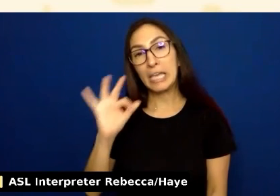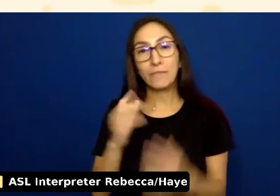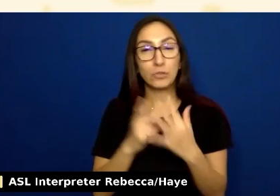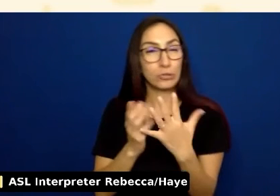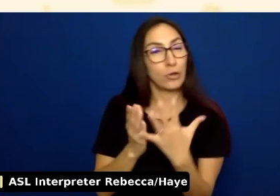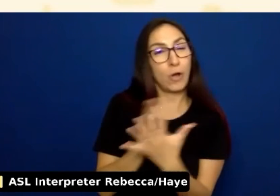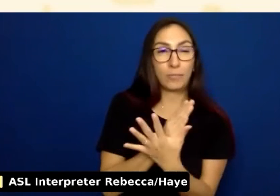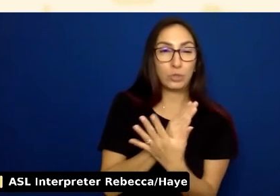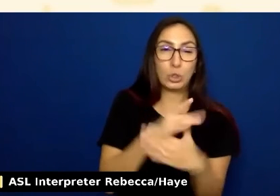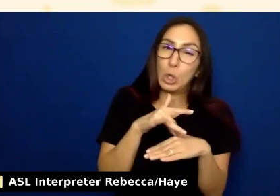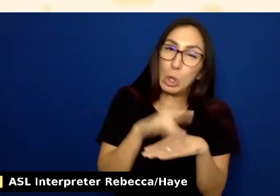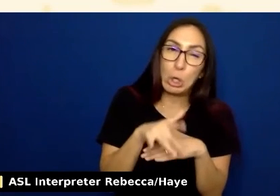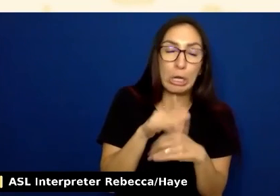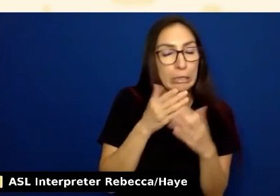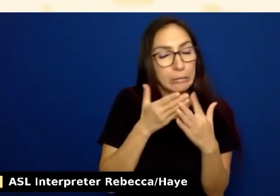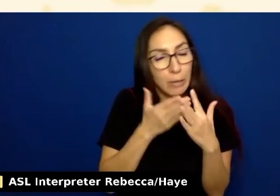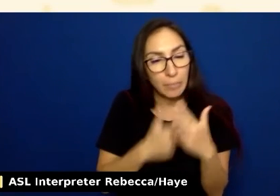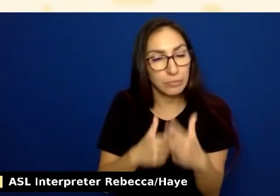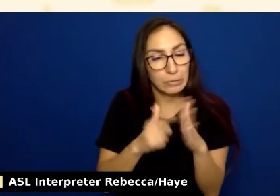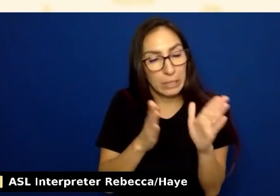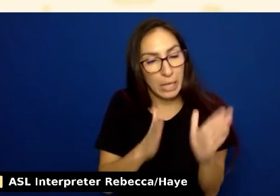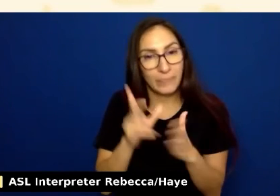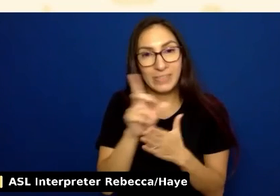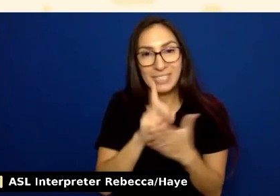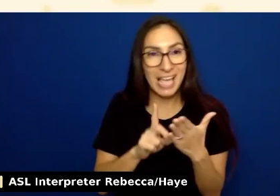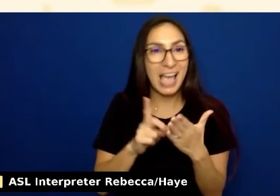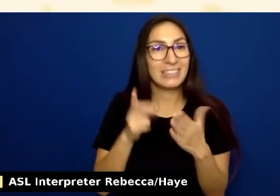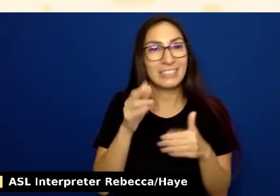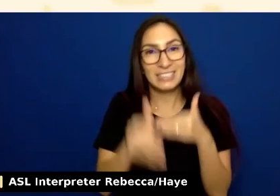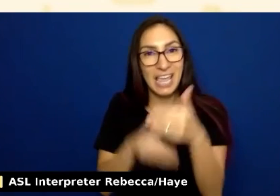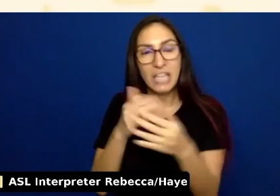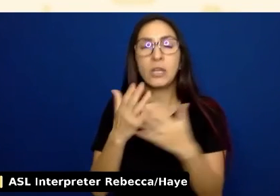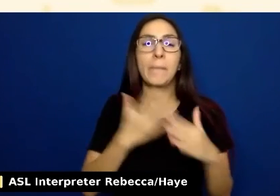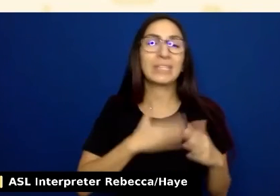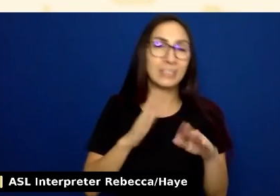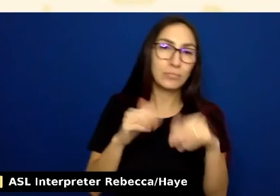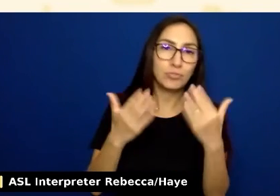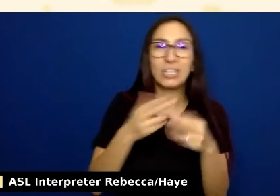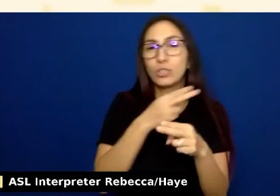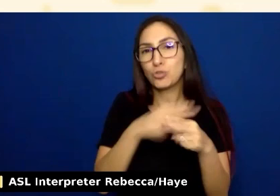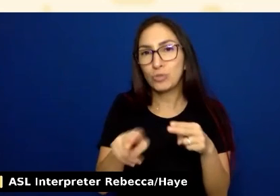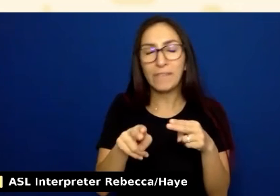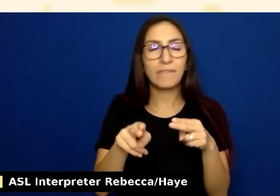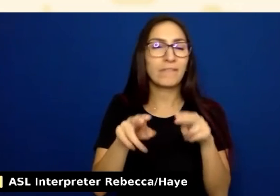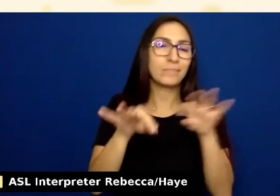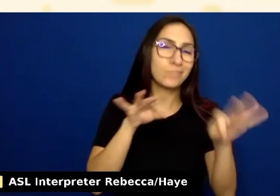then obviously please give a brief instruction on the page itself and then you can provide users with a link or a button to go